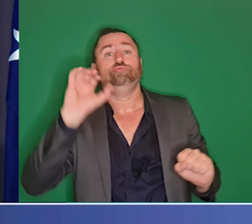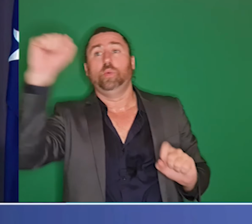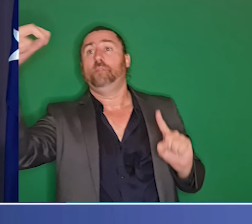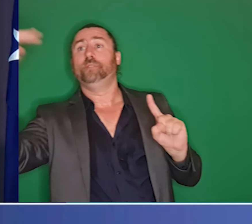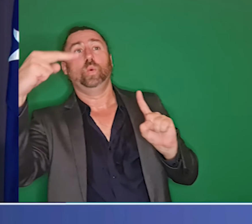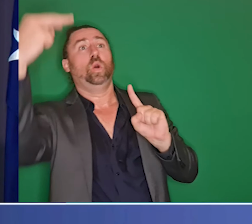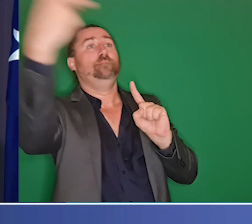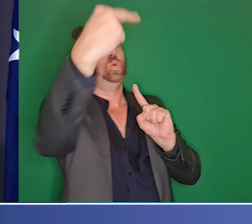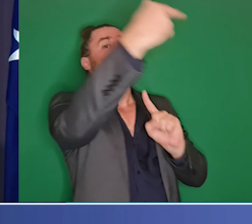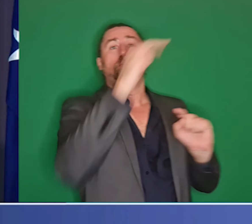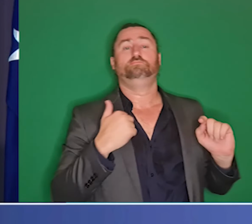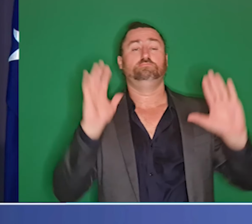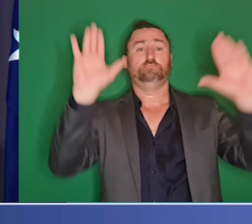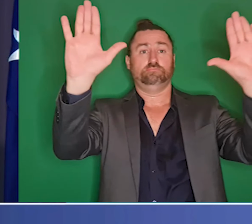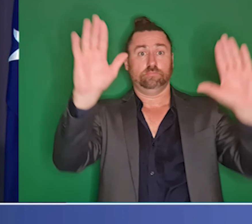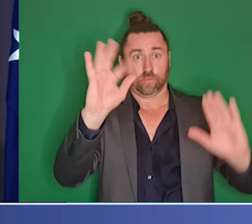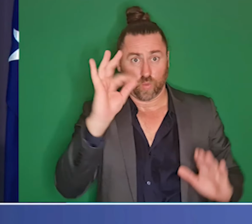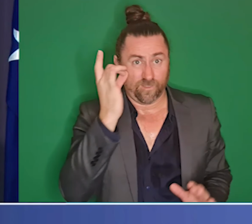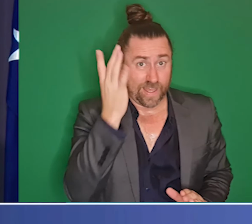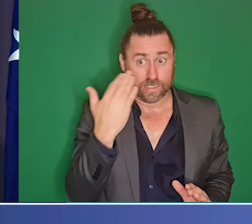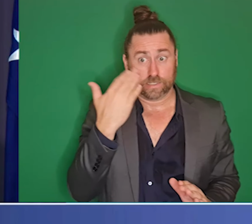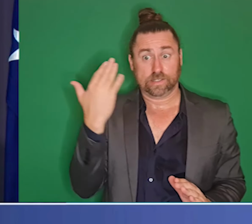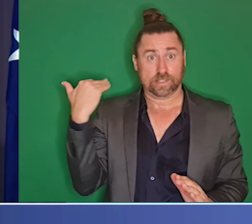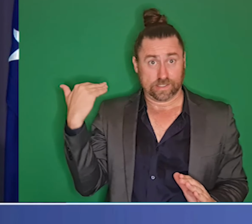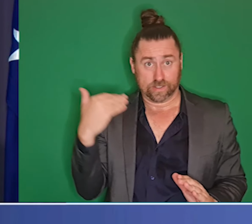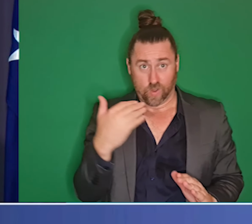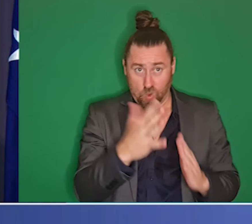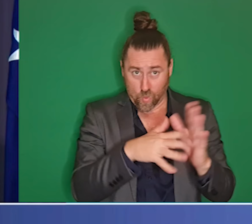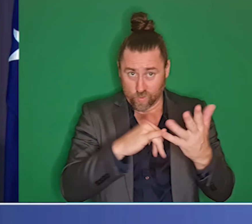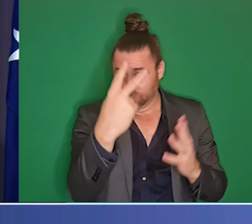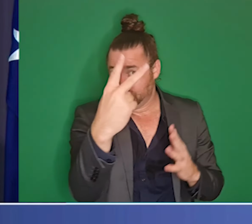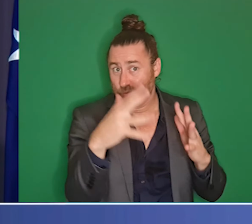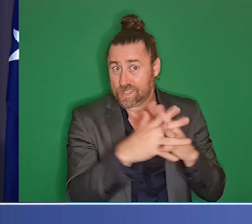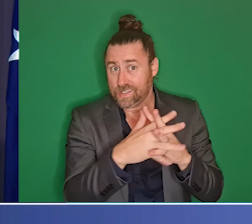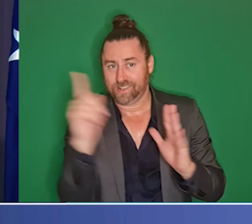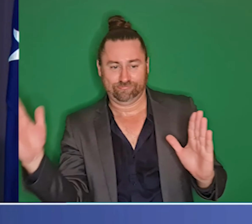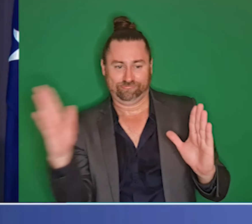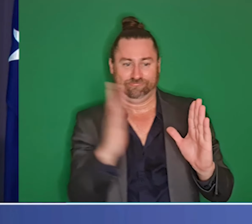As you remember, not so long ago, we were insisting on 14 days. We brought that down to seven.